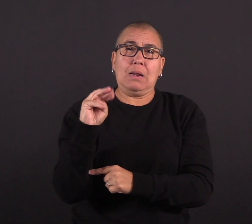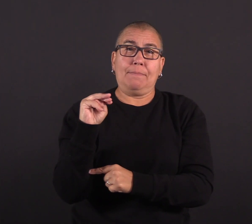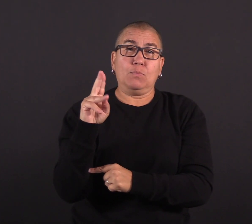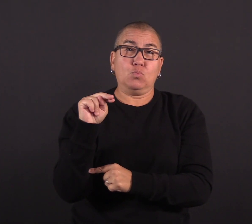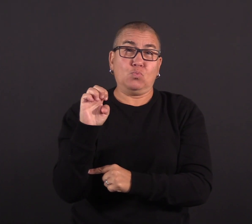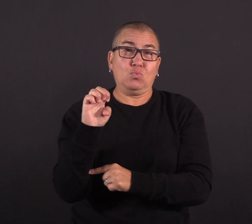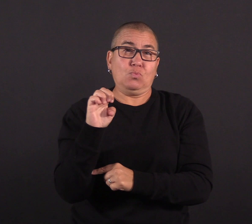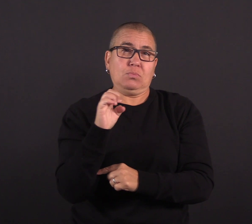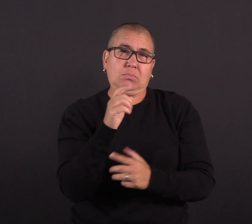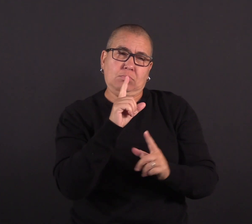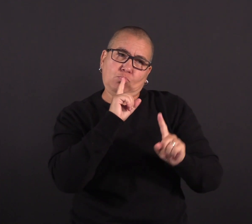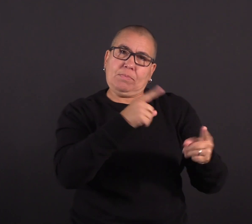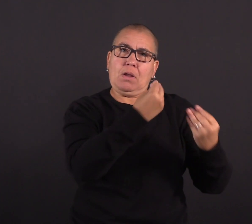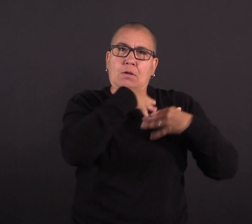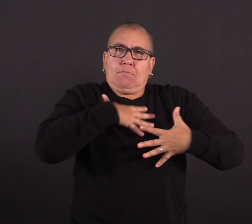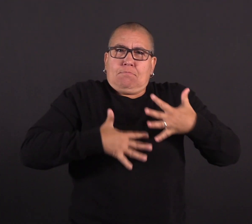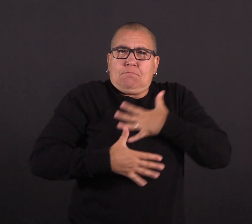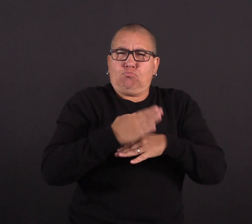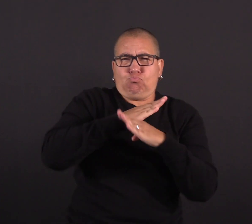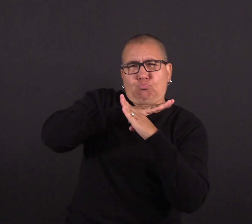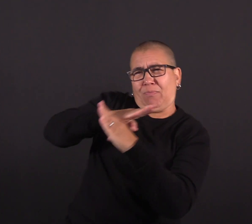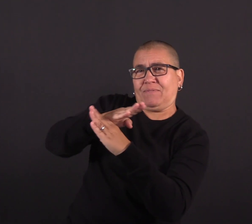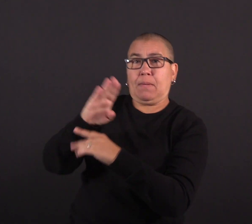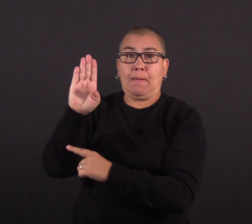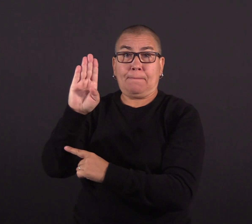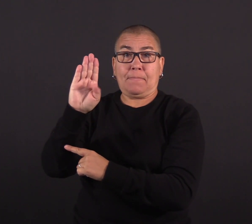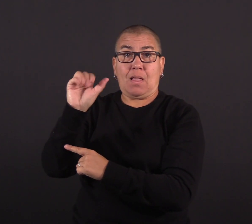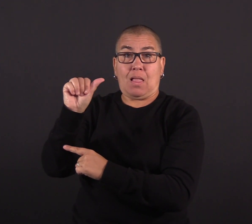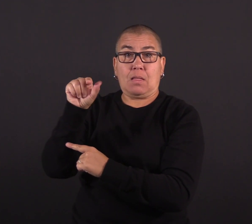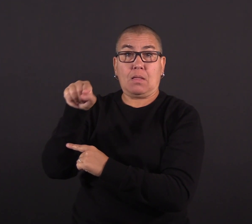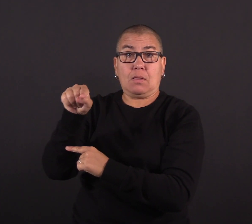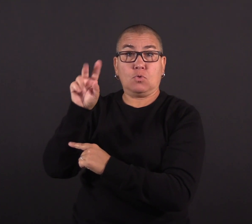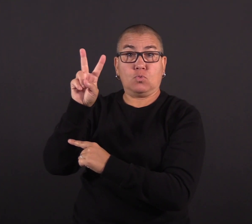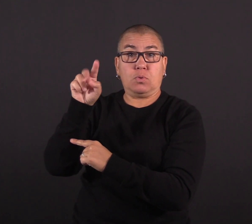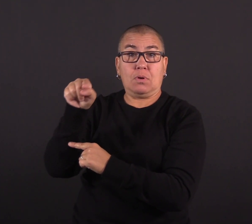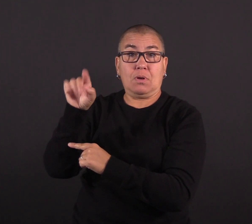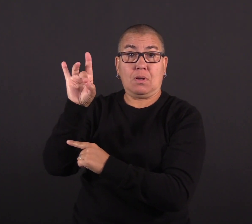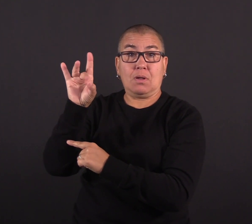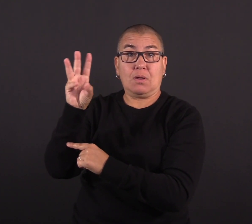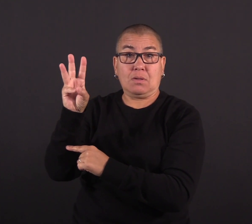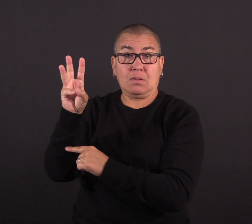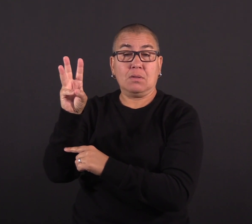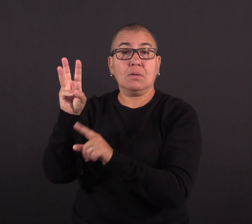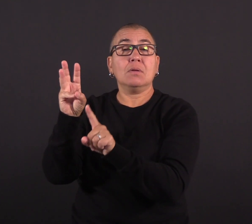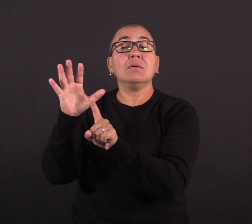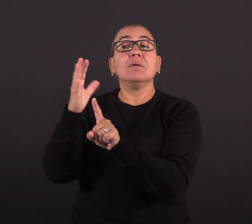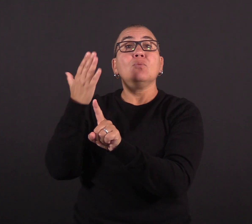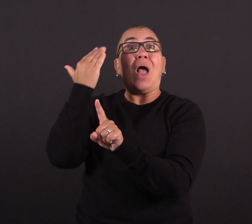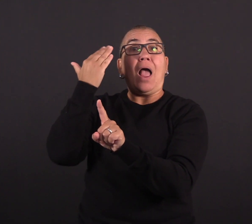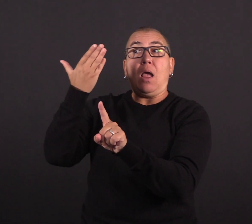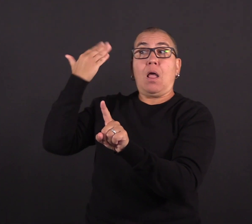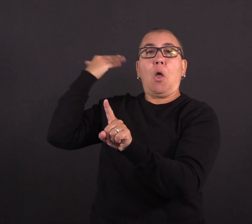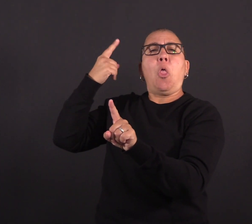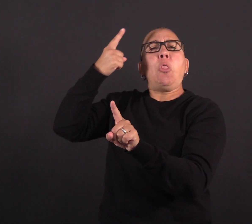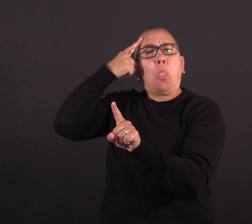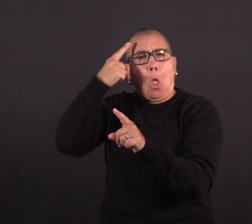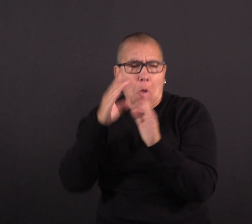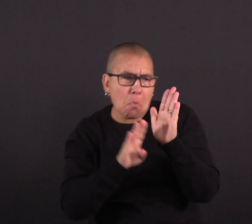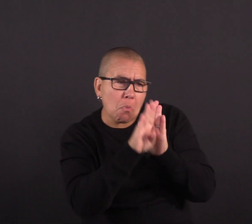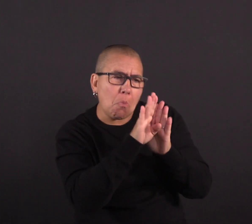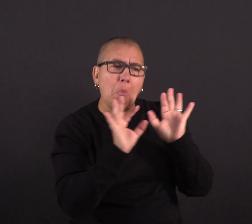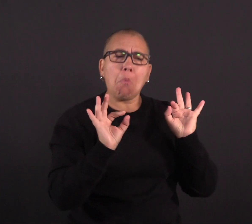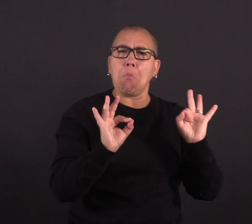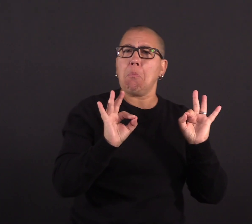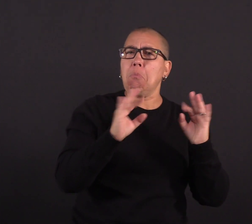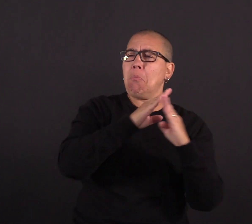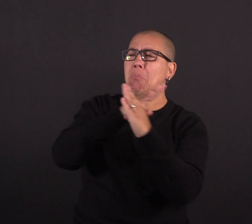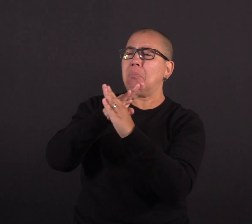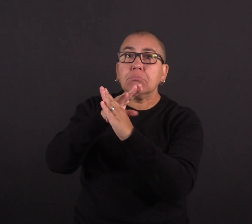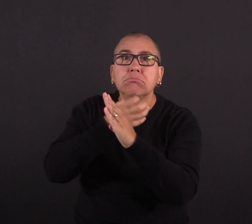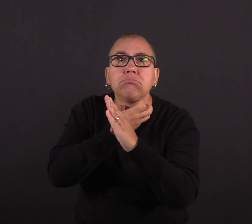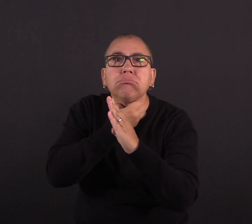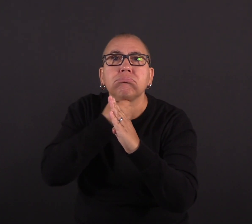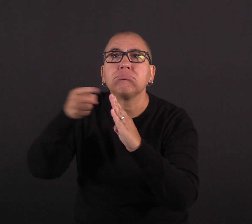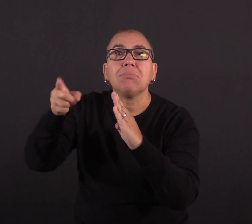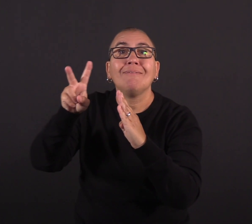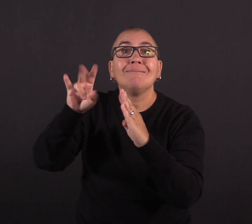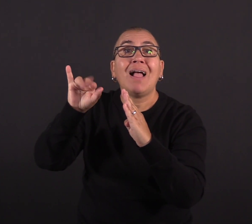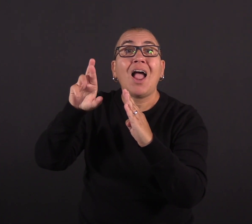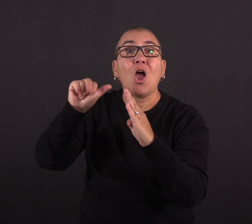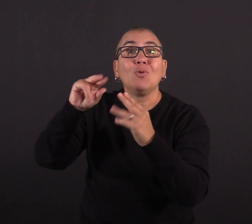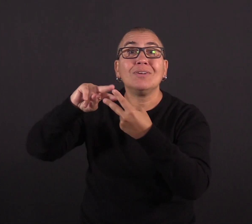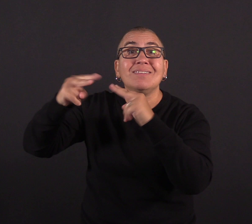against BA.2.86 during a clinical trial. The CDC, in a risk assessment published